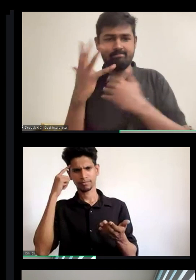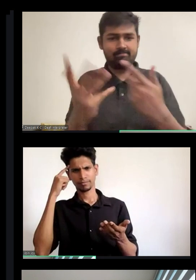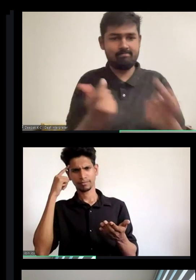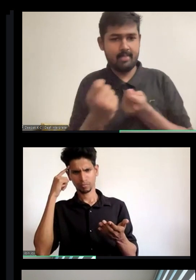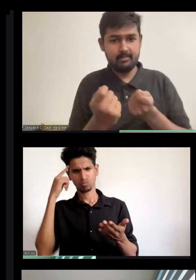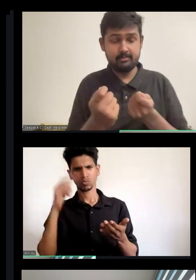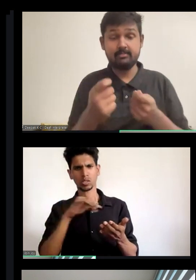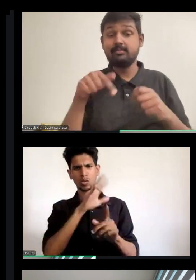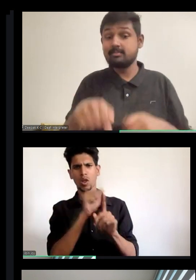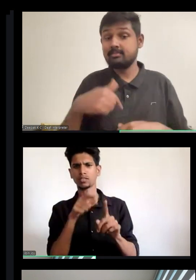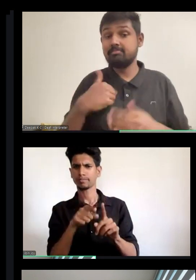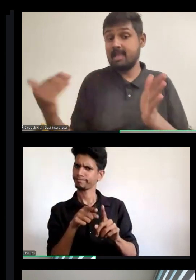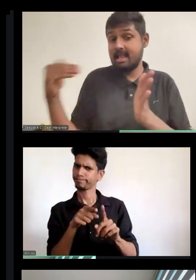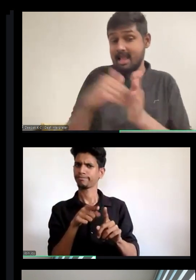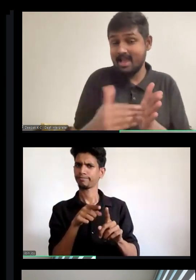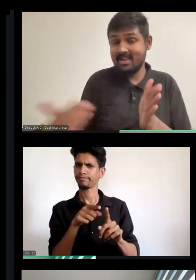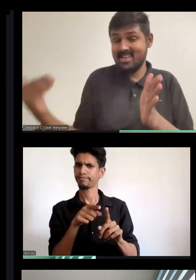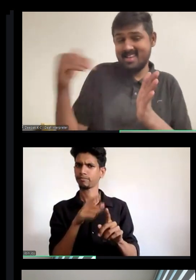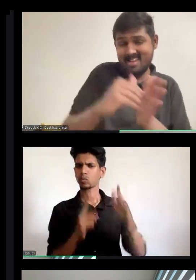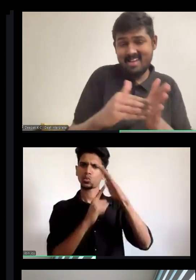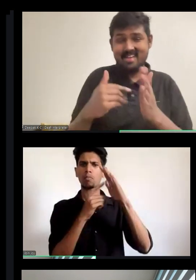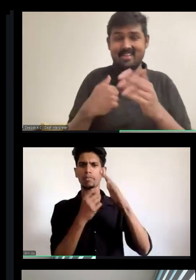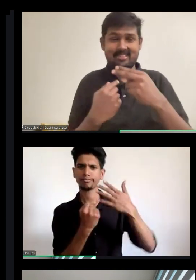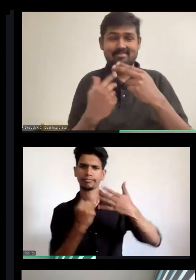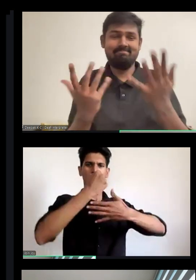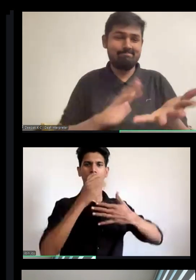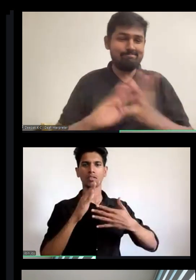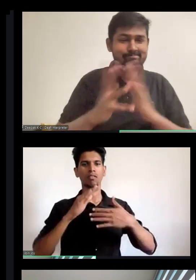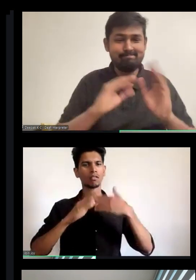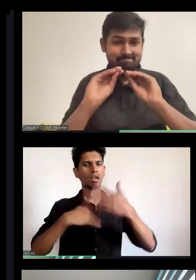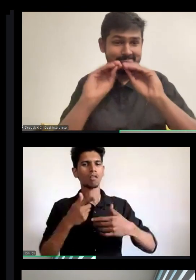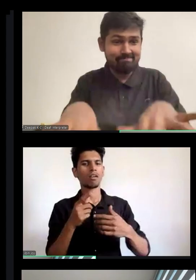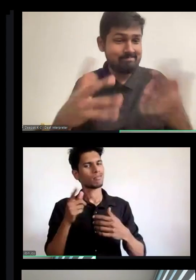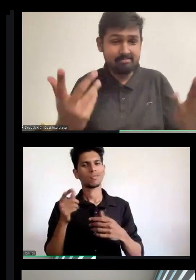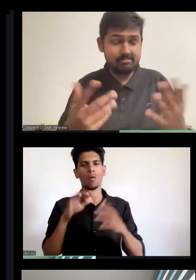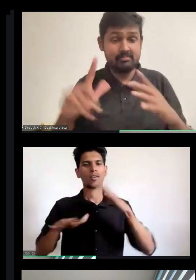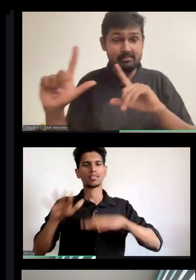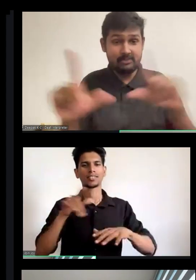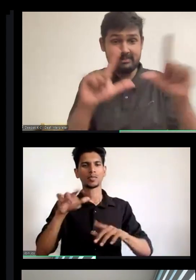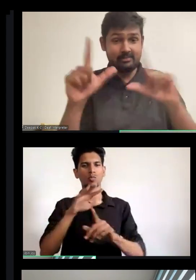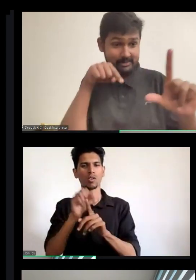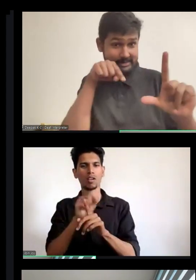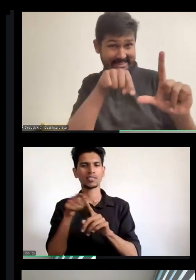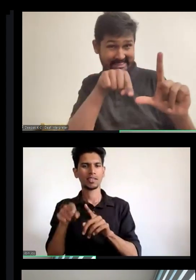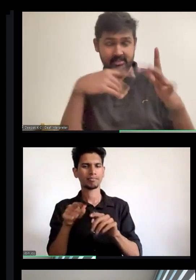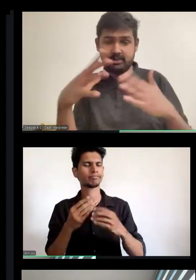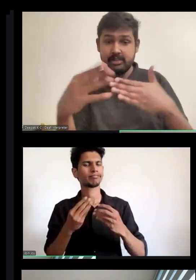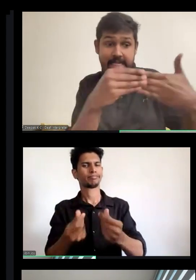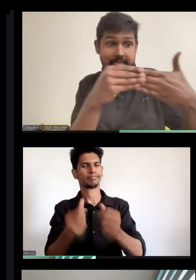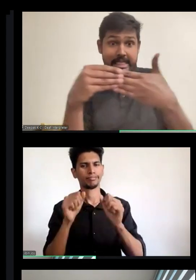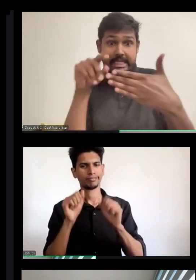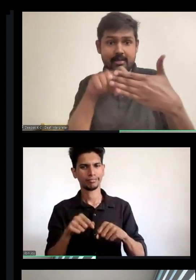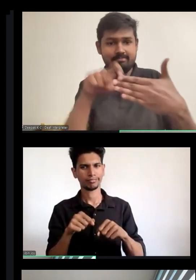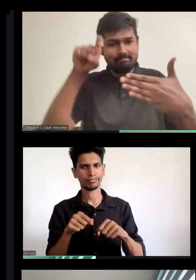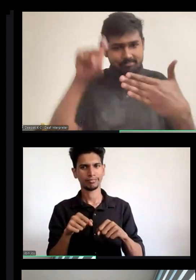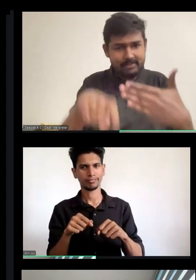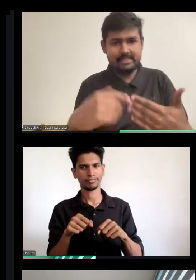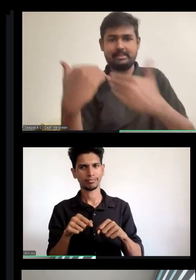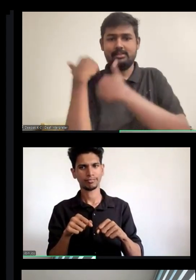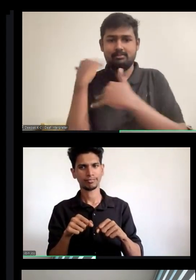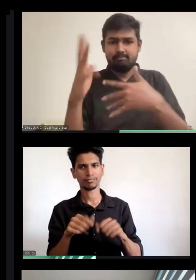And by doing this, leaders also feel justified in promoting accessibility because they know that